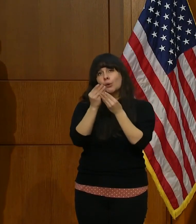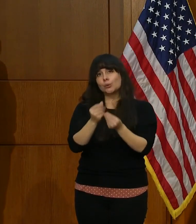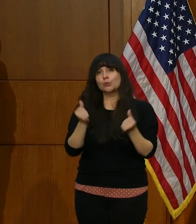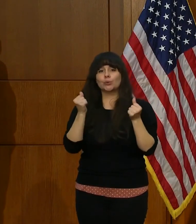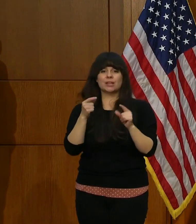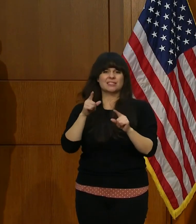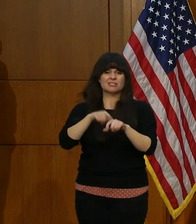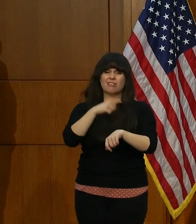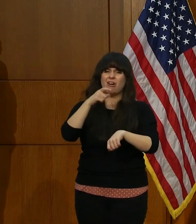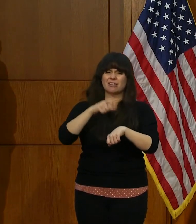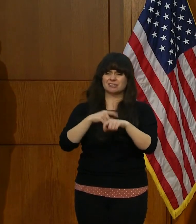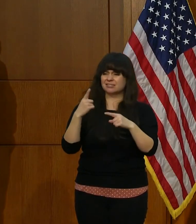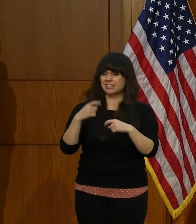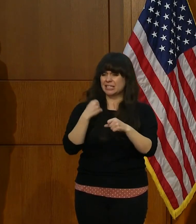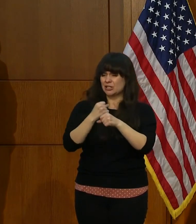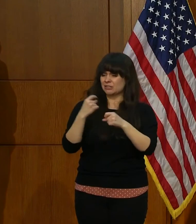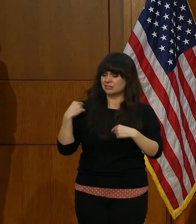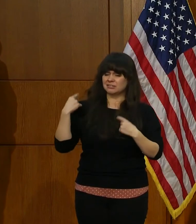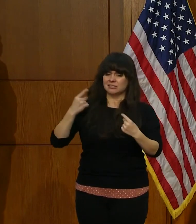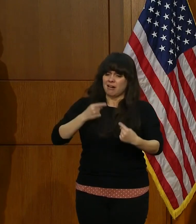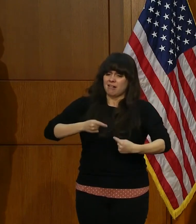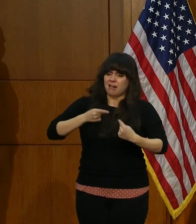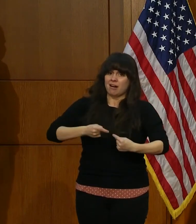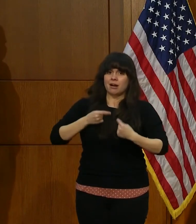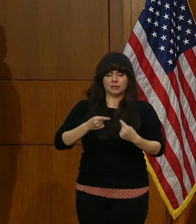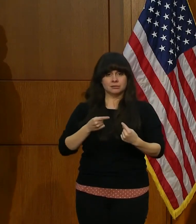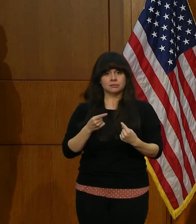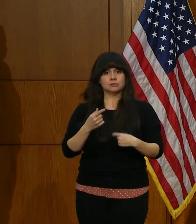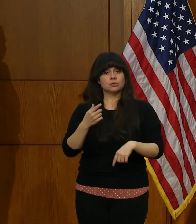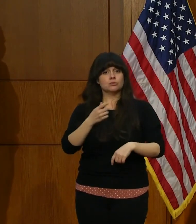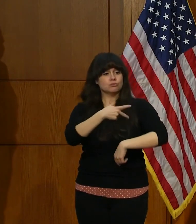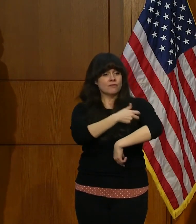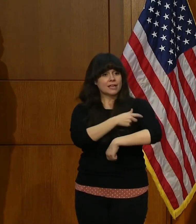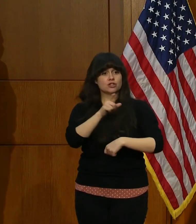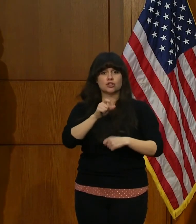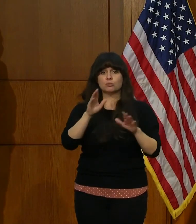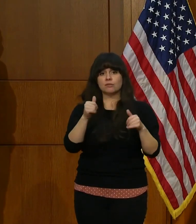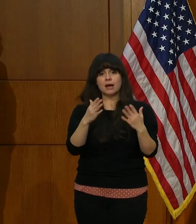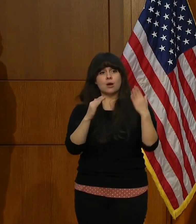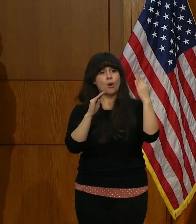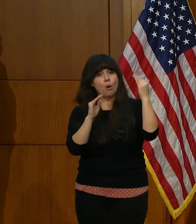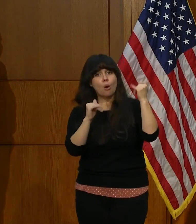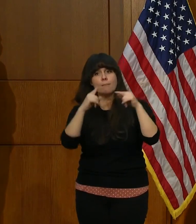THE LIGHT AT THE END OF THIS LONG AND DARK TUNNEL AND THEY